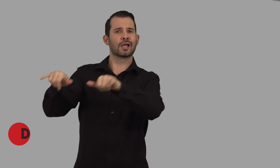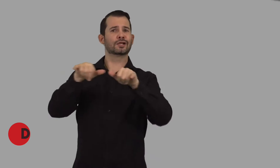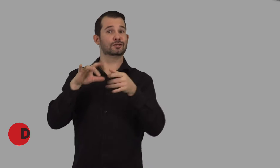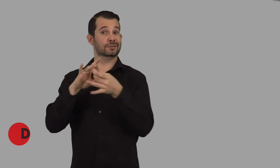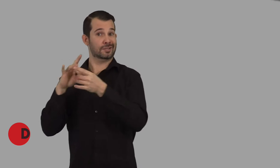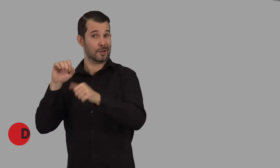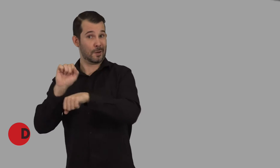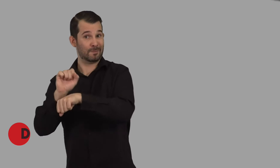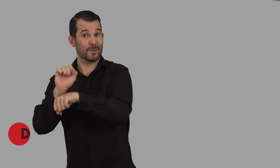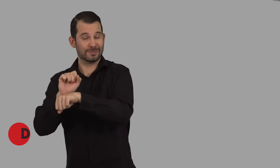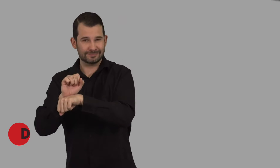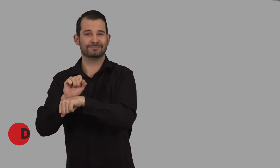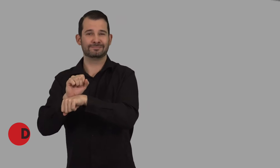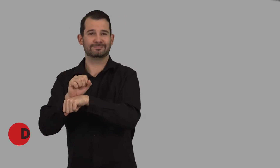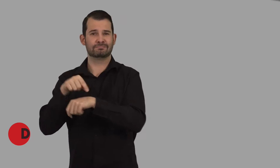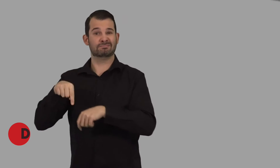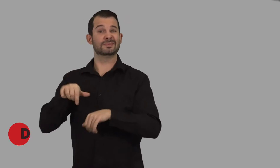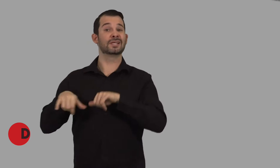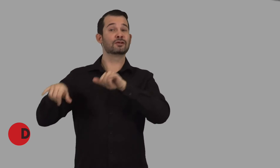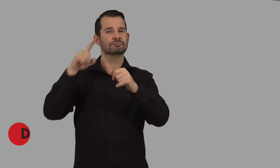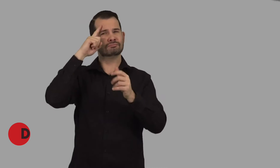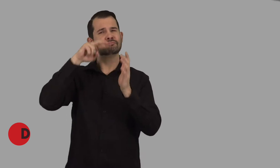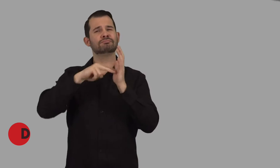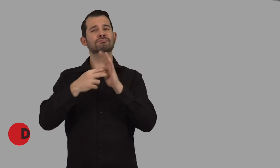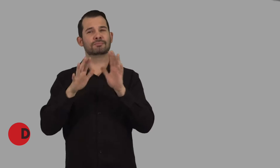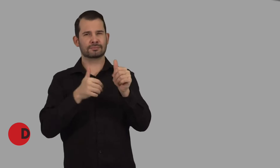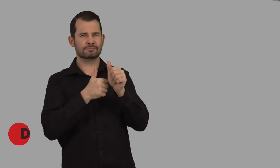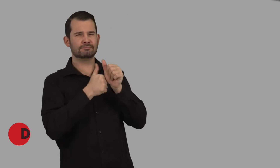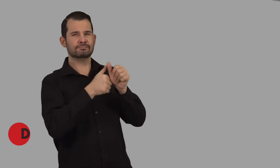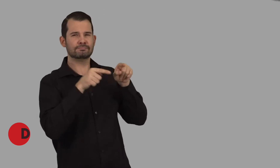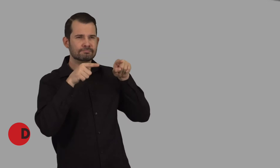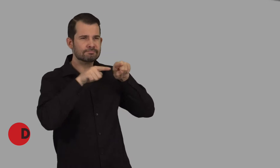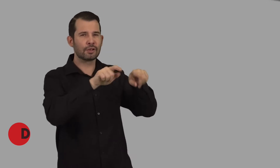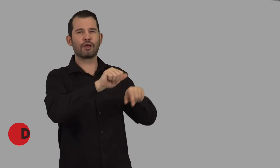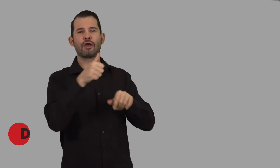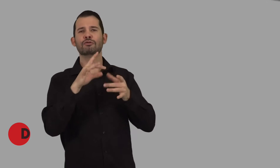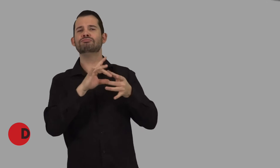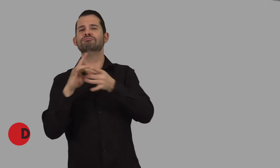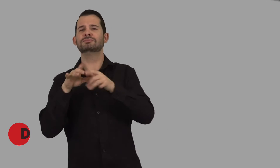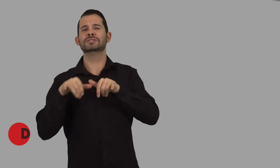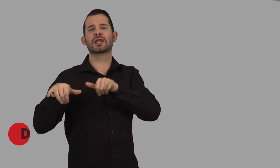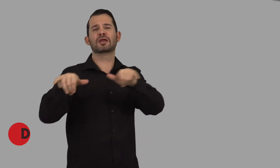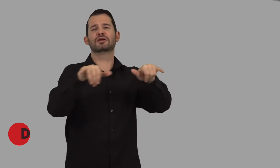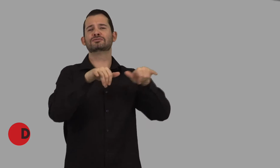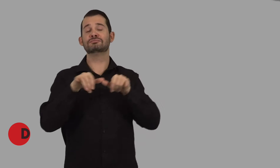This Standard is intended to align with other relevant standards,